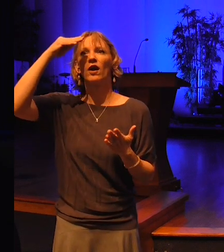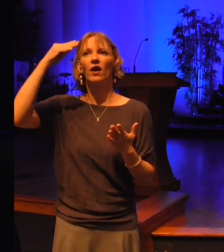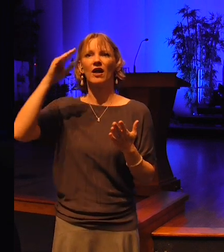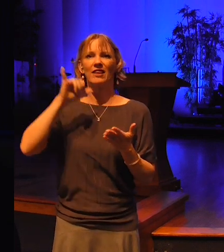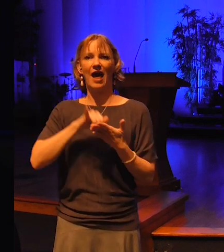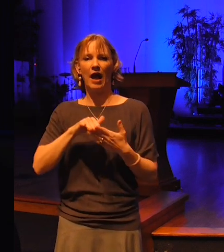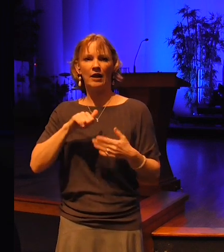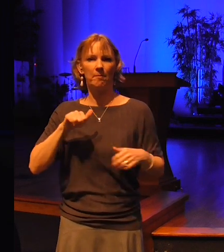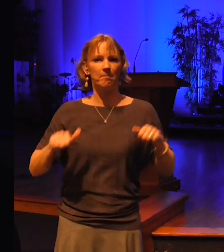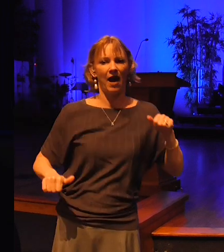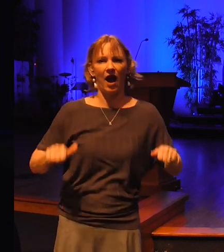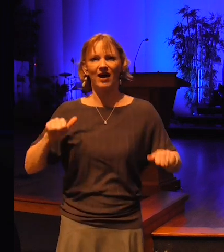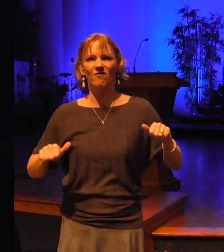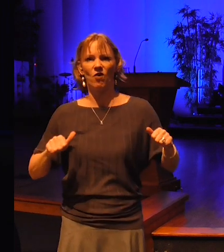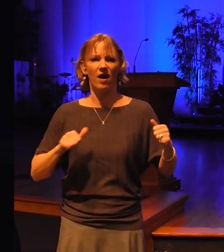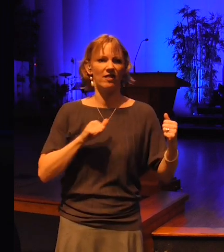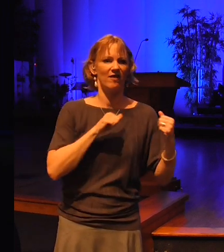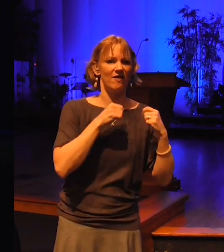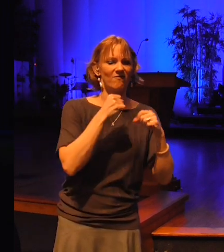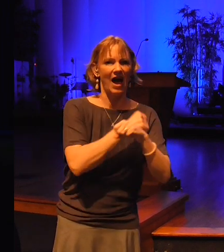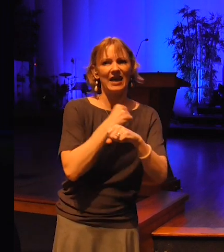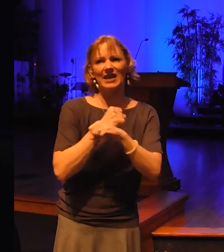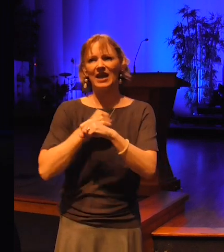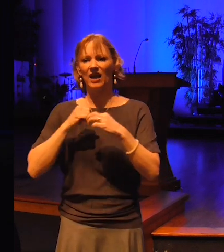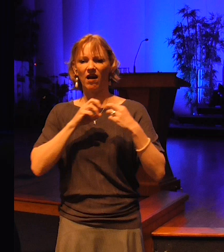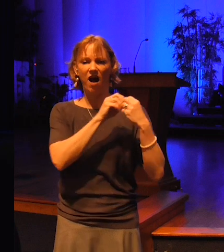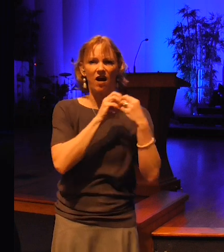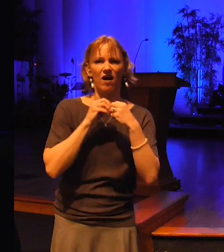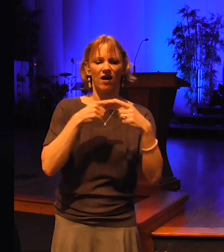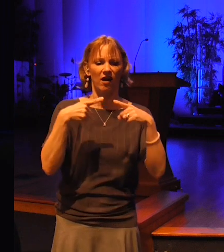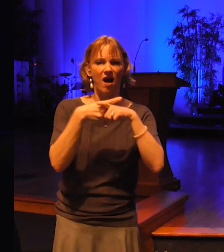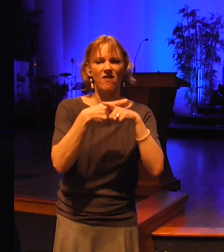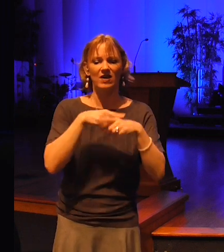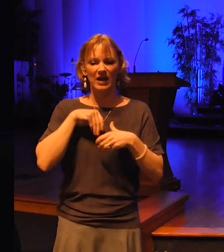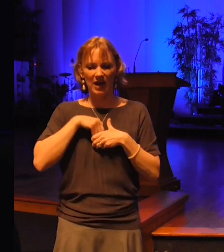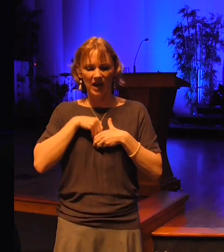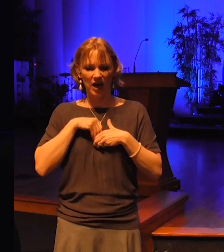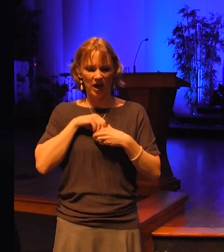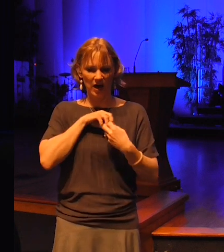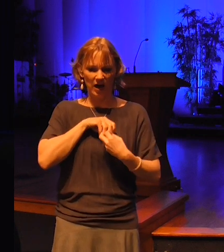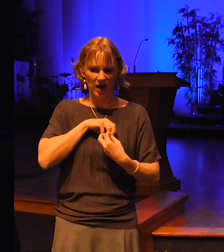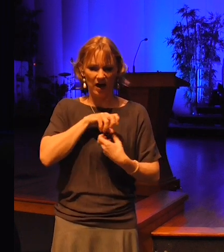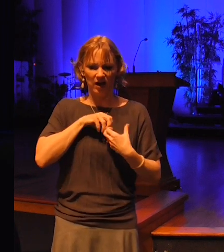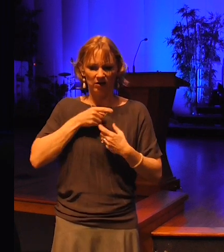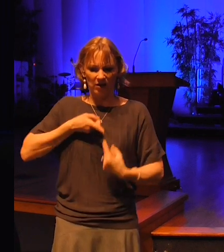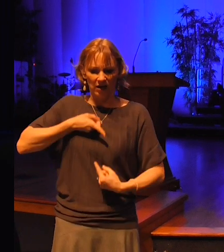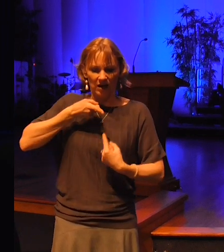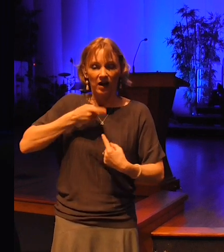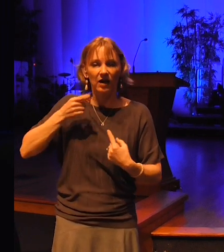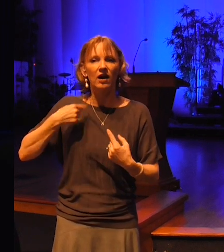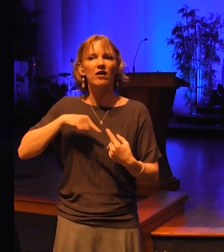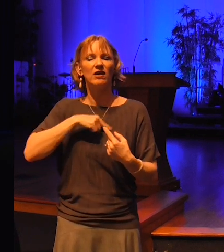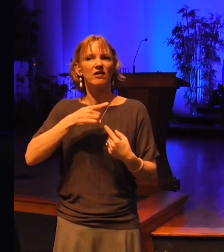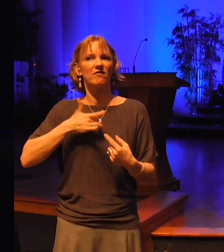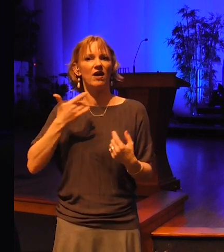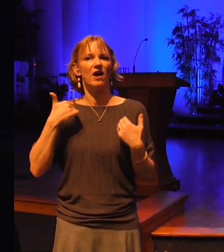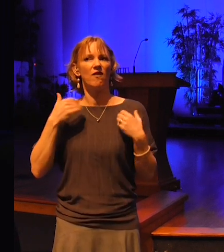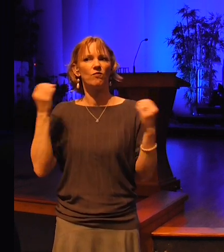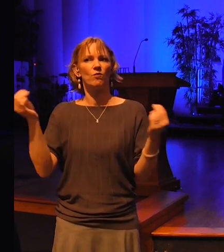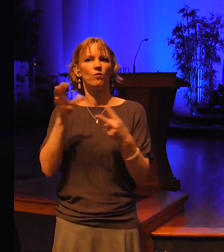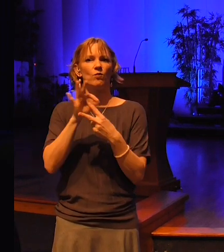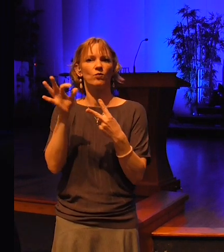the fighting the conflicts the inner turmoil that we have no choice but to turn to that light to